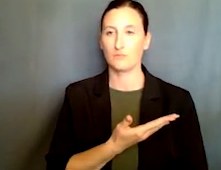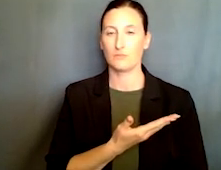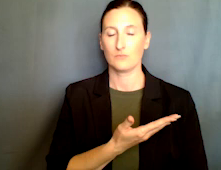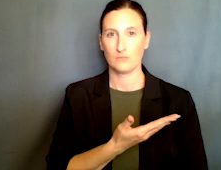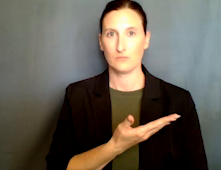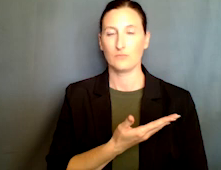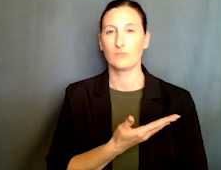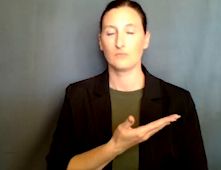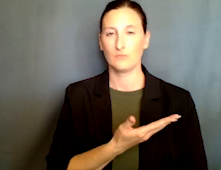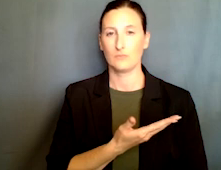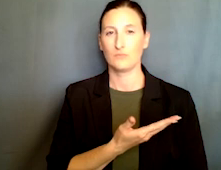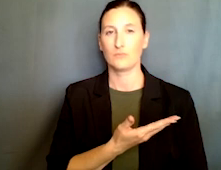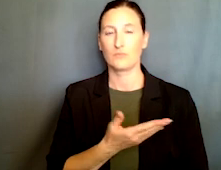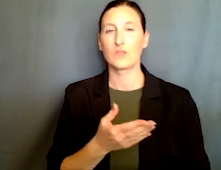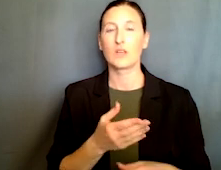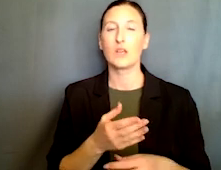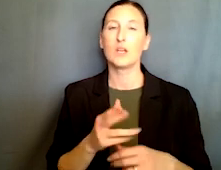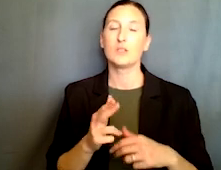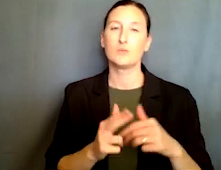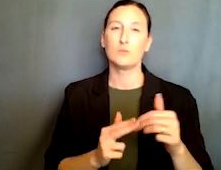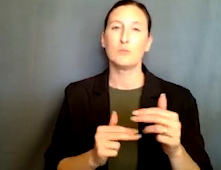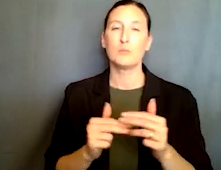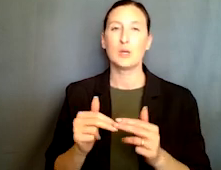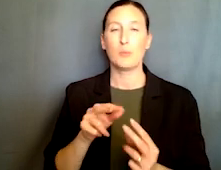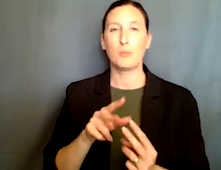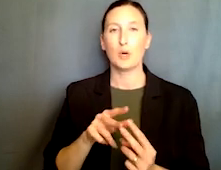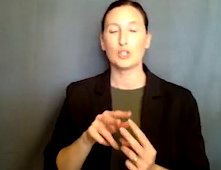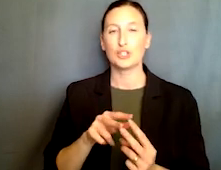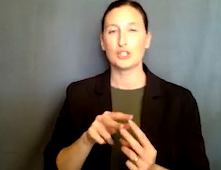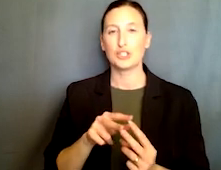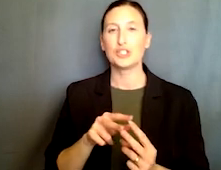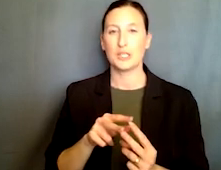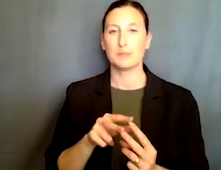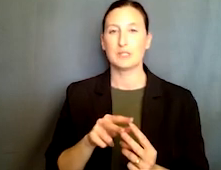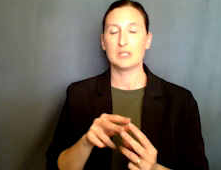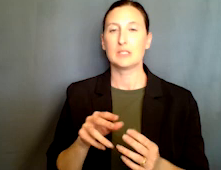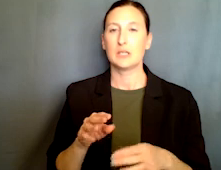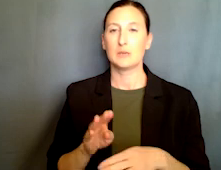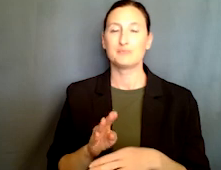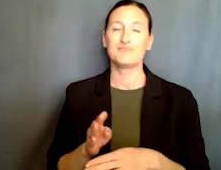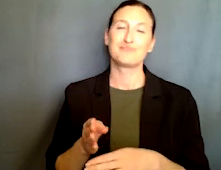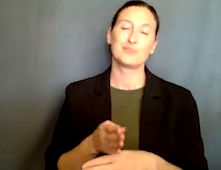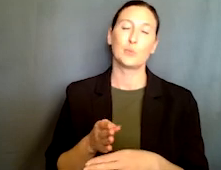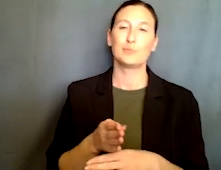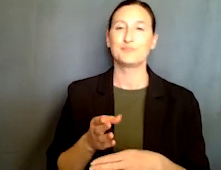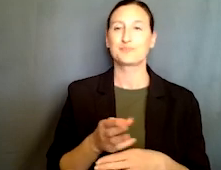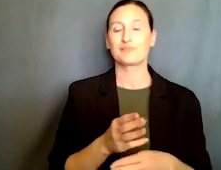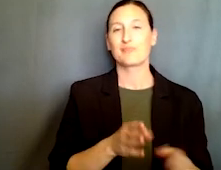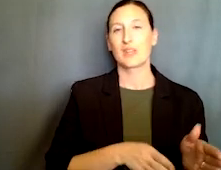The goal is to build partnerships between minority serving institutions and the DMS supported research institutes,